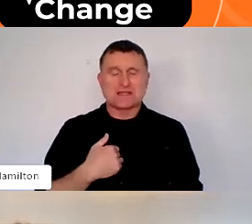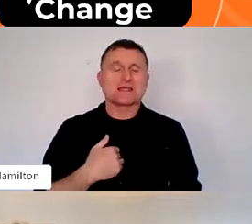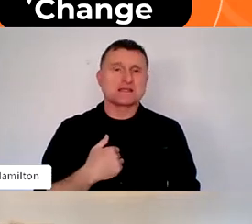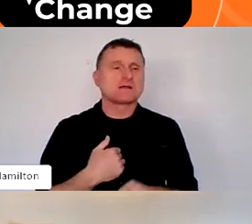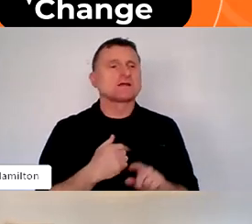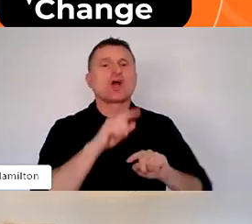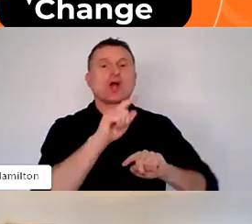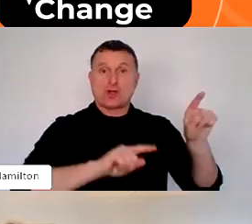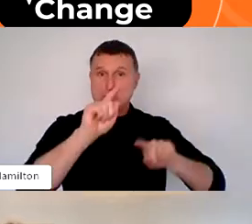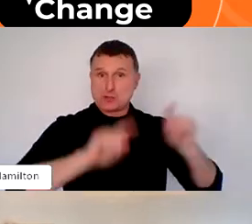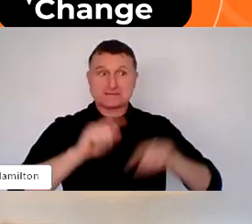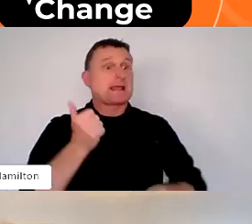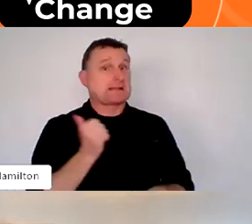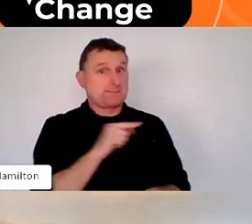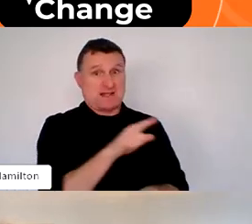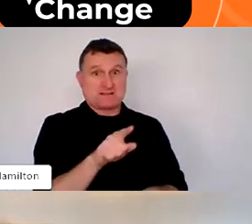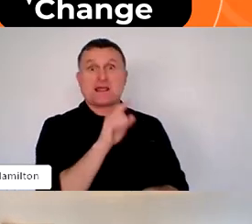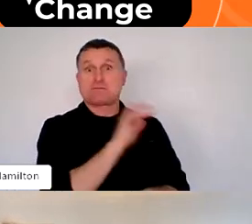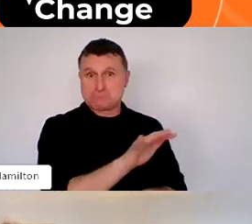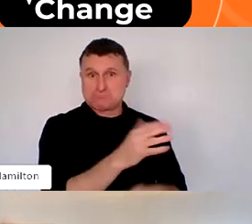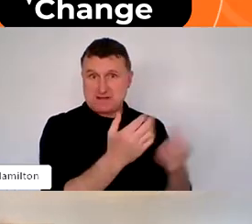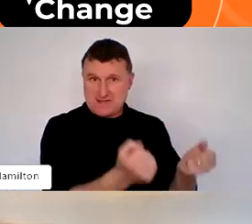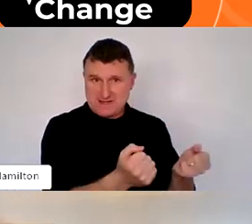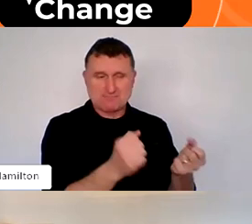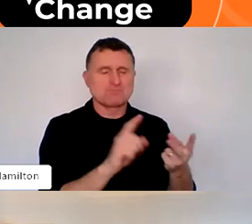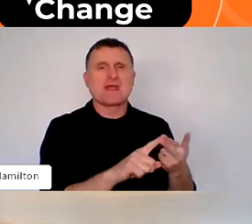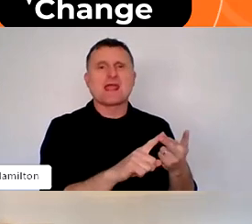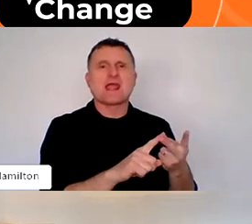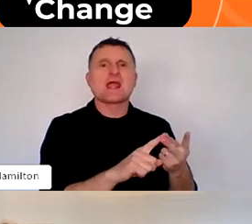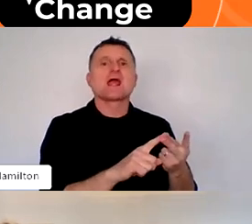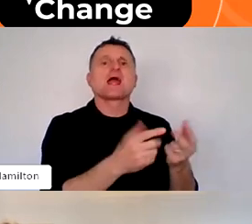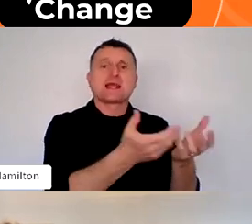our school communities. We want our teachers to understand that